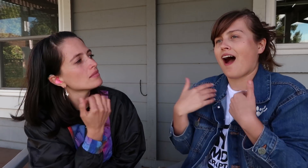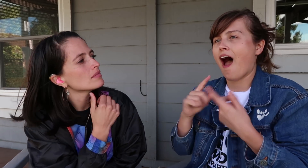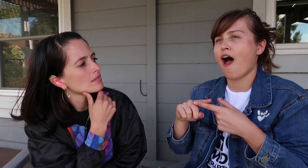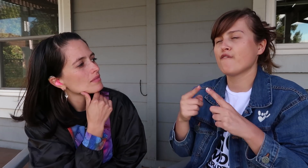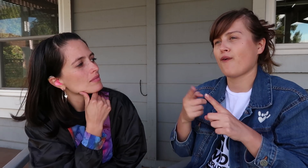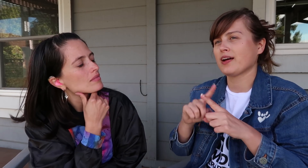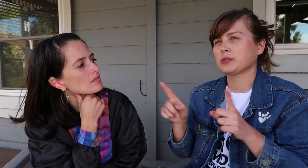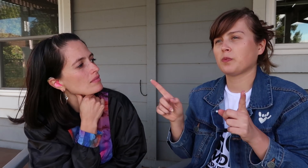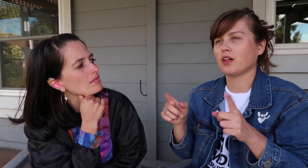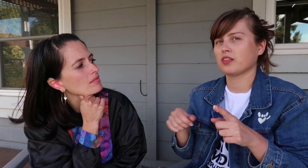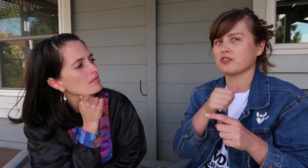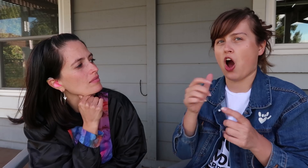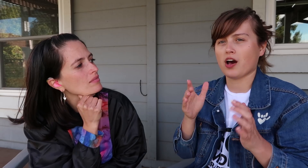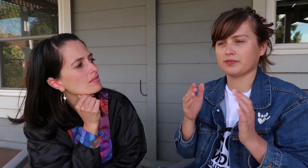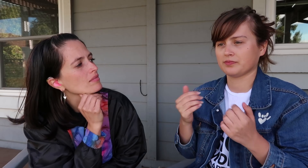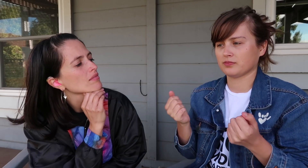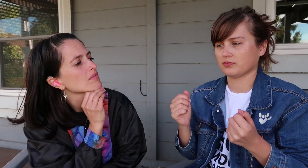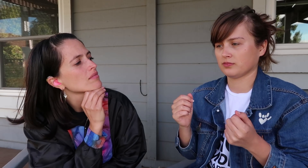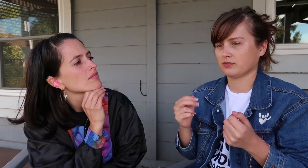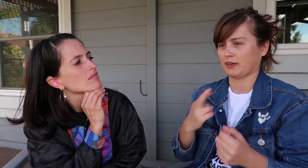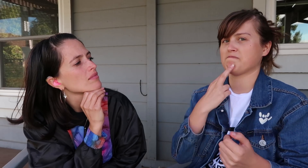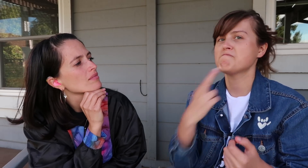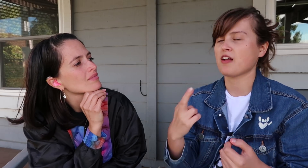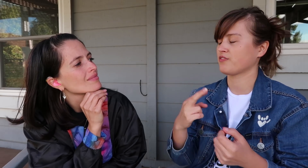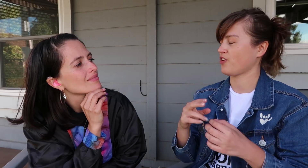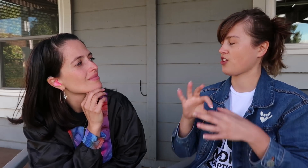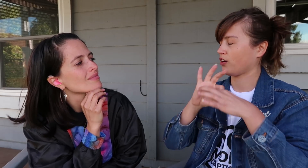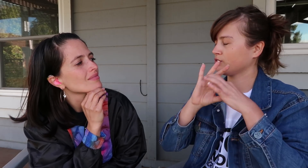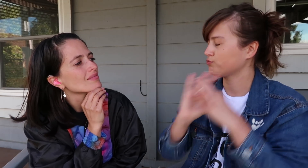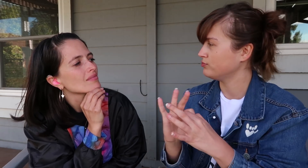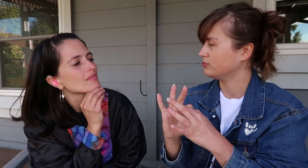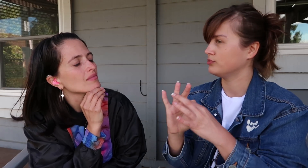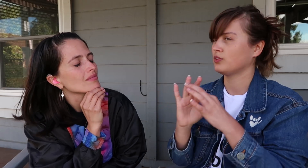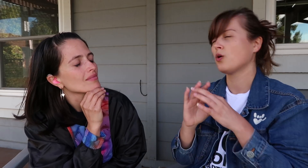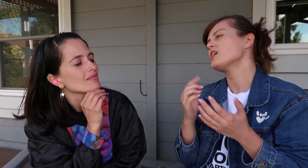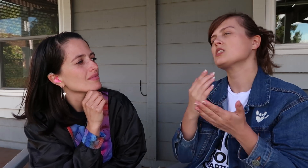I had friends, but not like best friends.